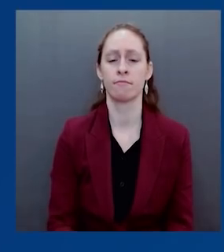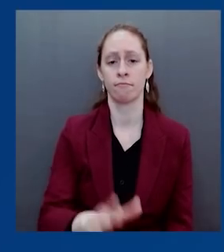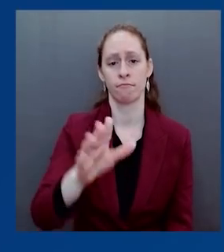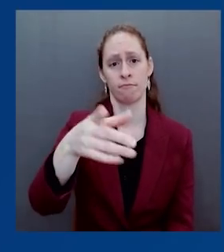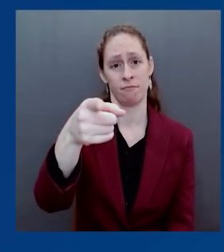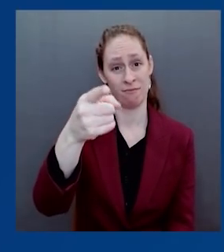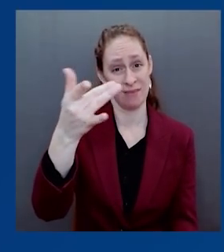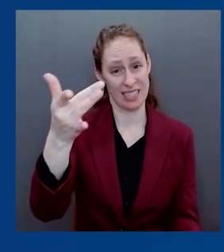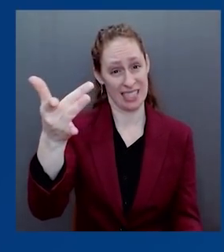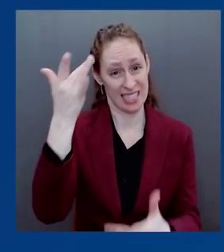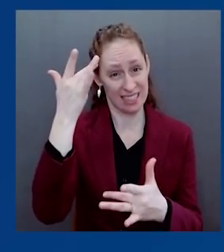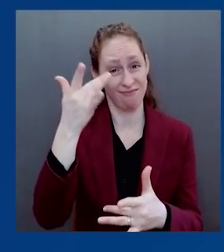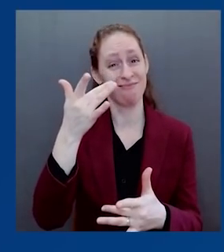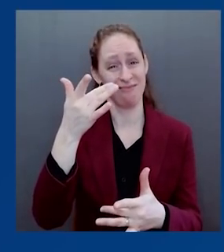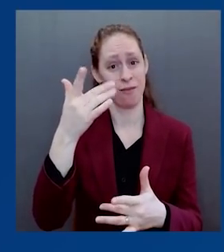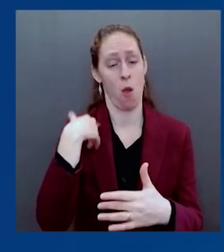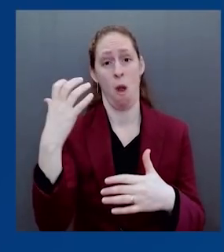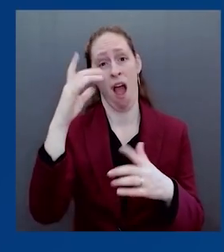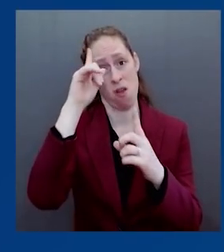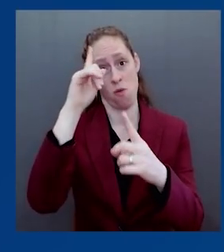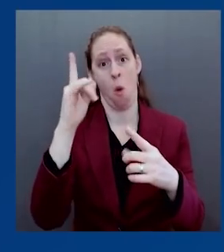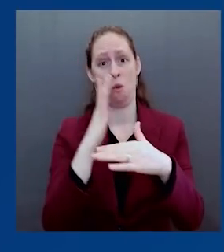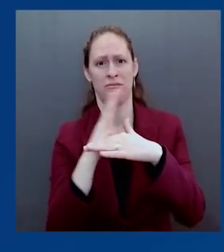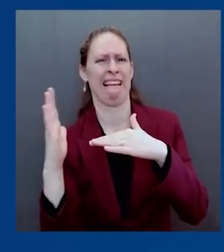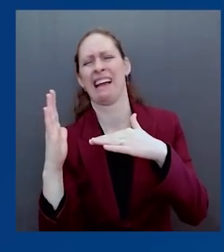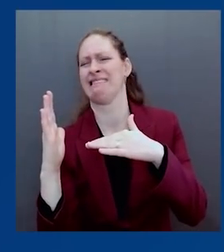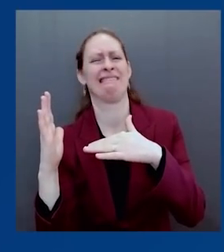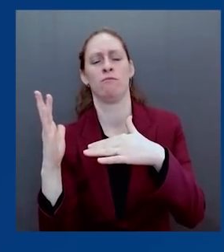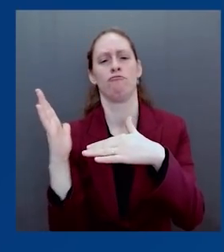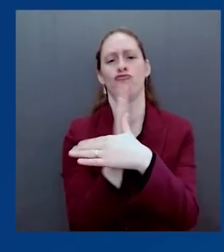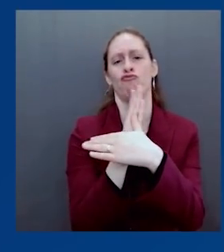And you do that by treating people as outpatients,